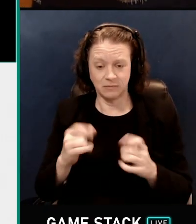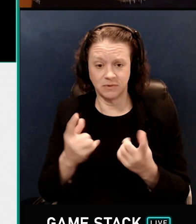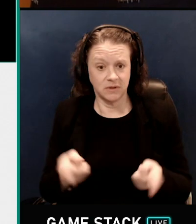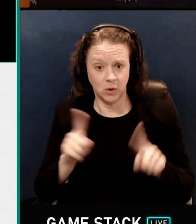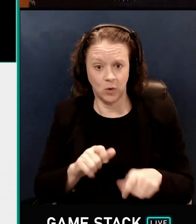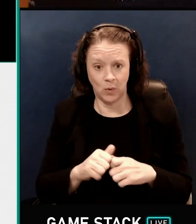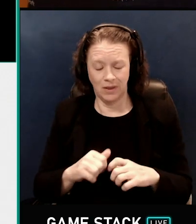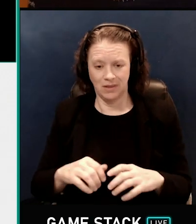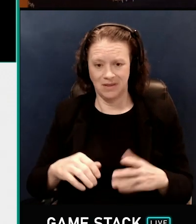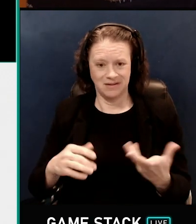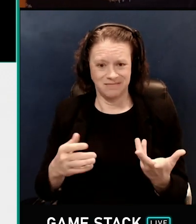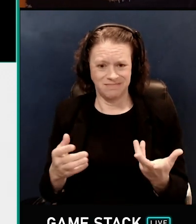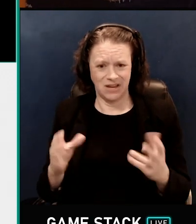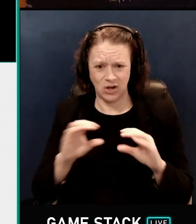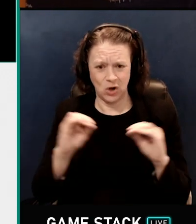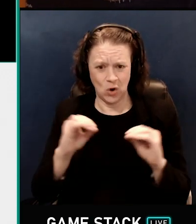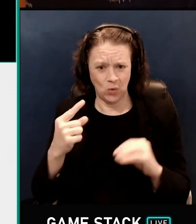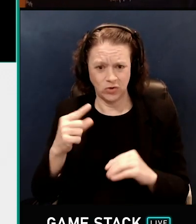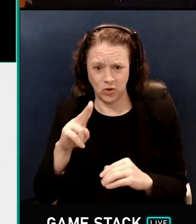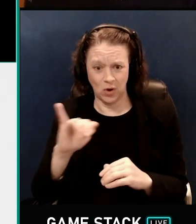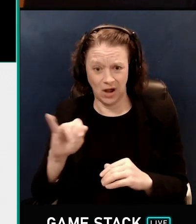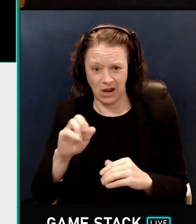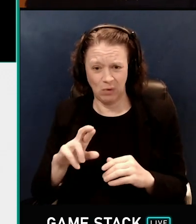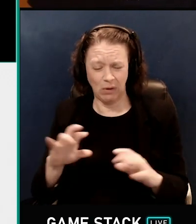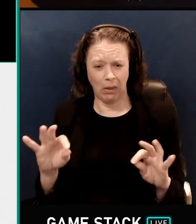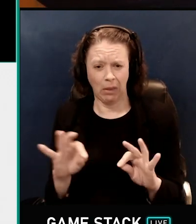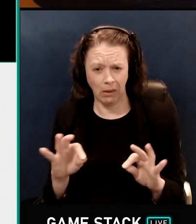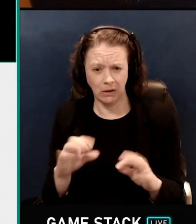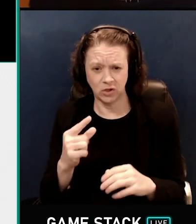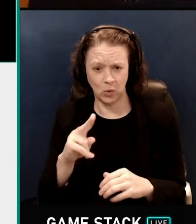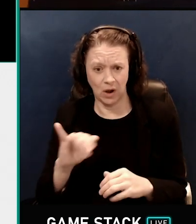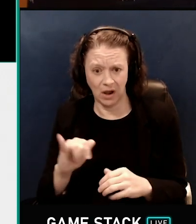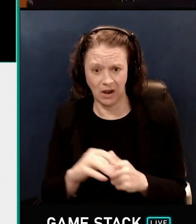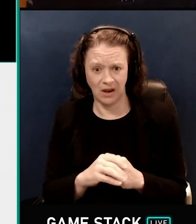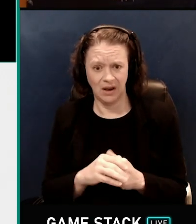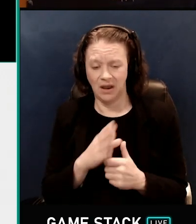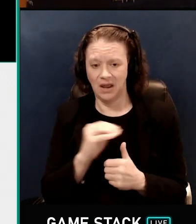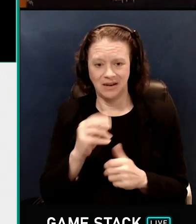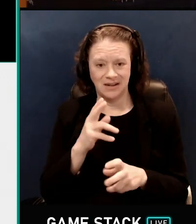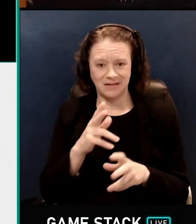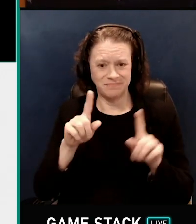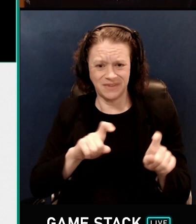graphical user interface, which made it even harder for our testers to use